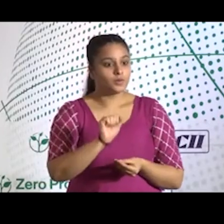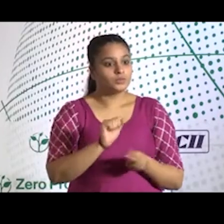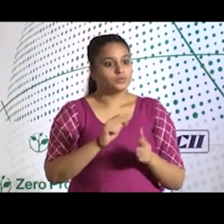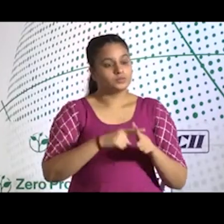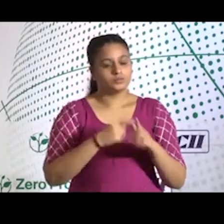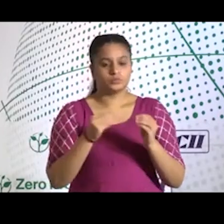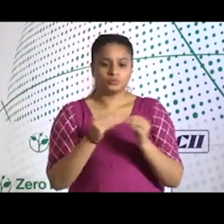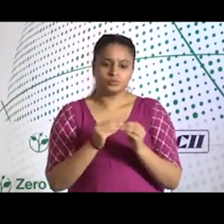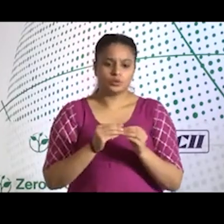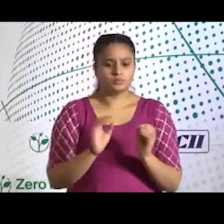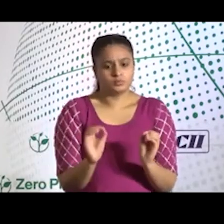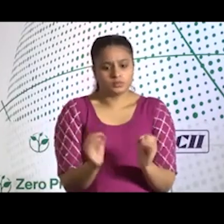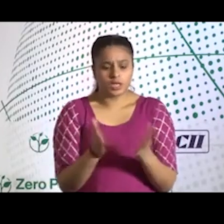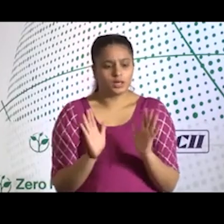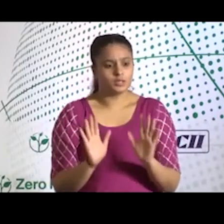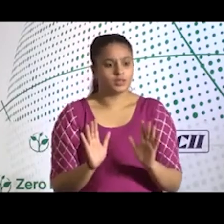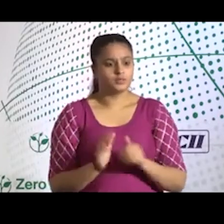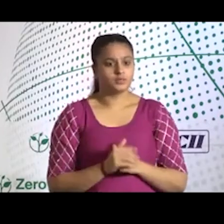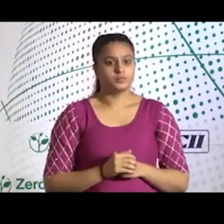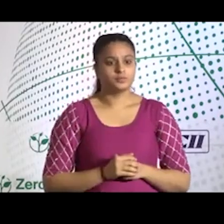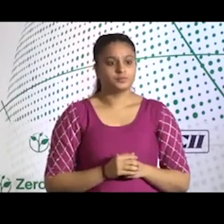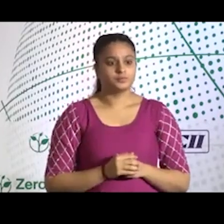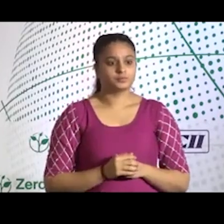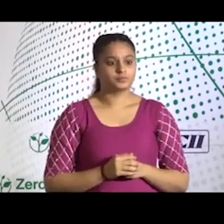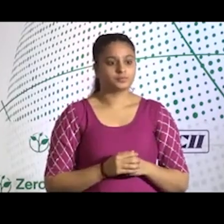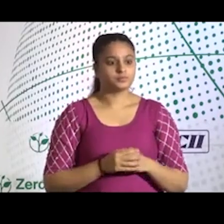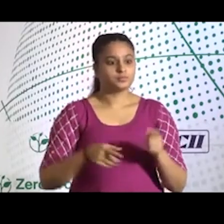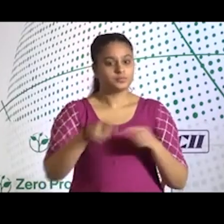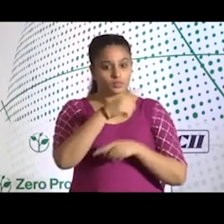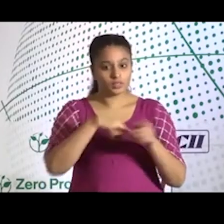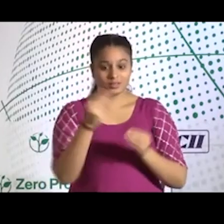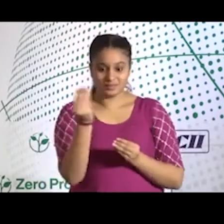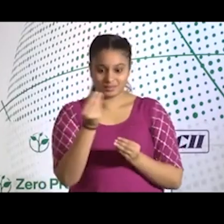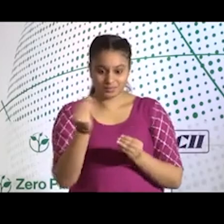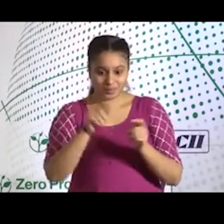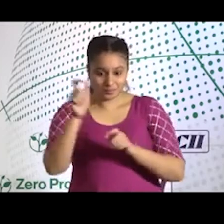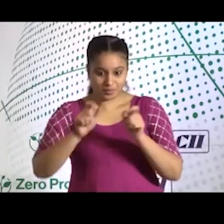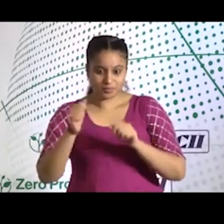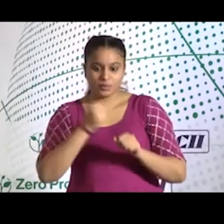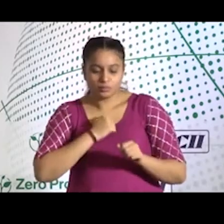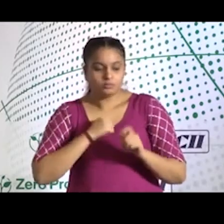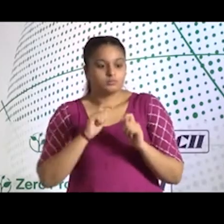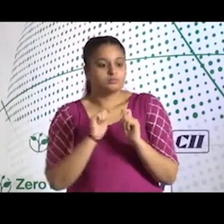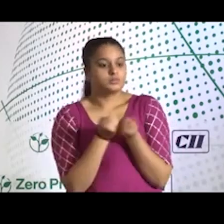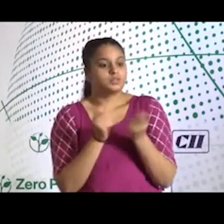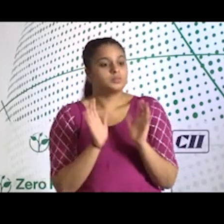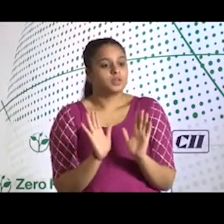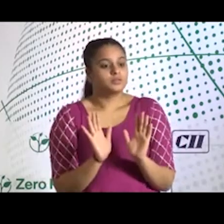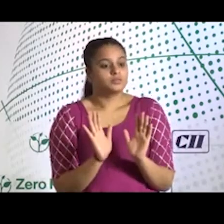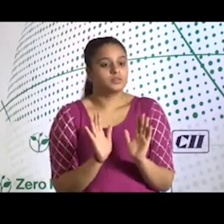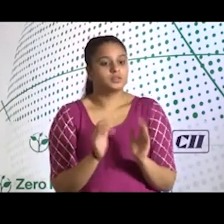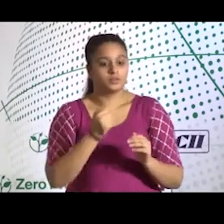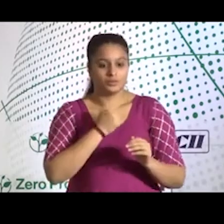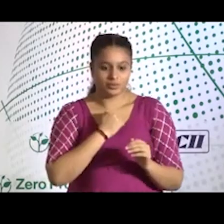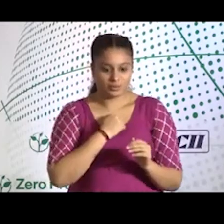one of learning because they are some of them are on my team and I had put them also in the cloud transformation journey